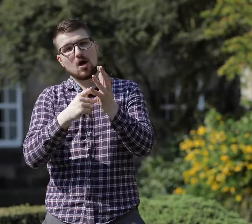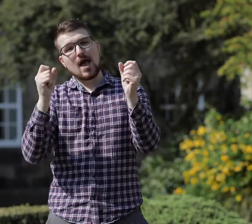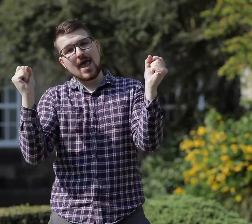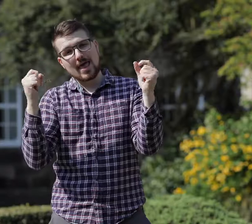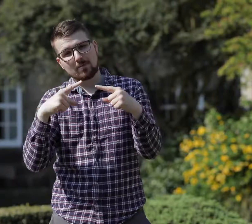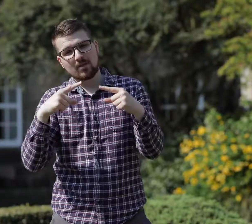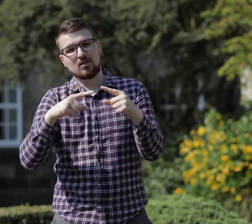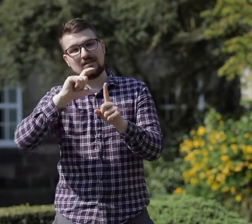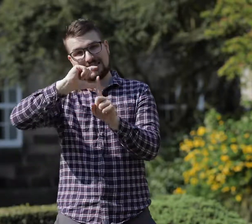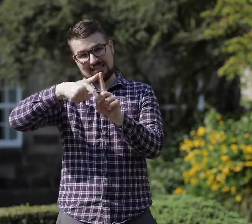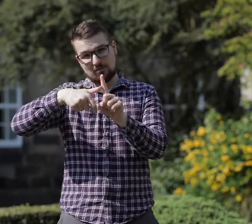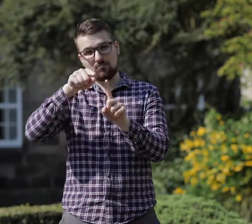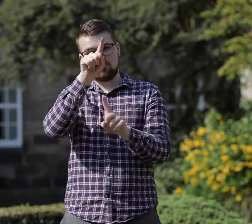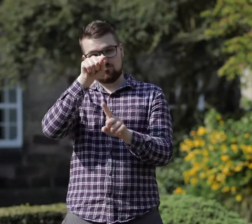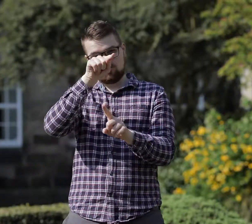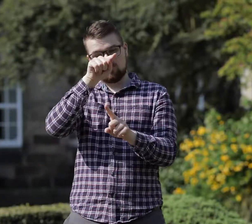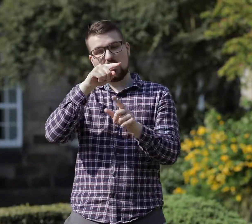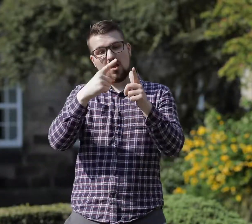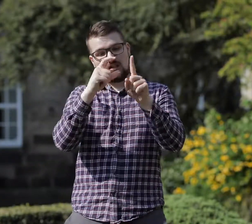Or you can email disability@dundee.ac.uk.